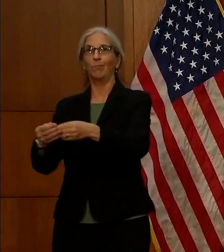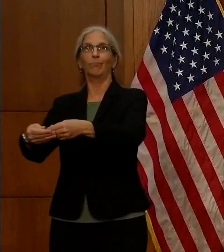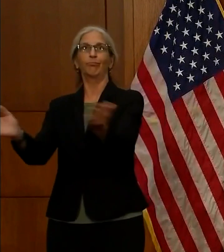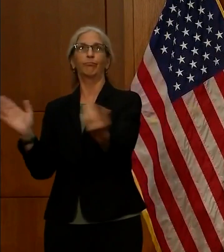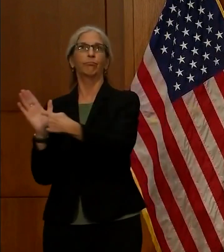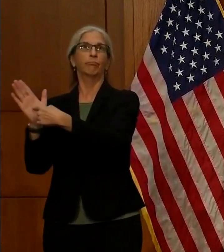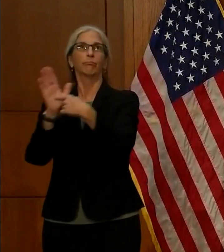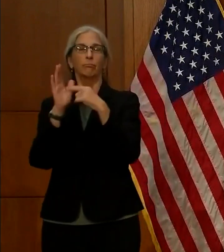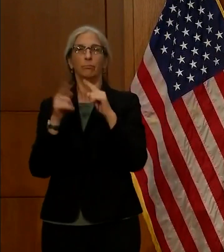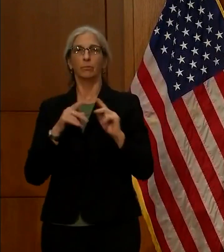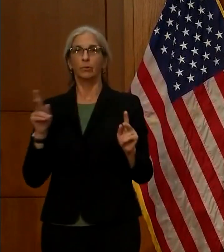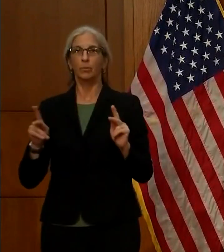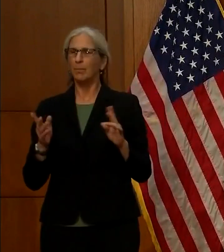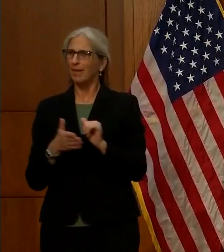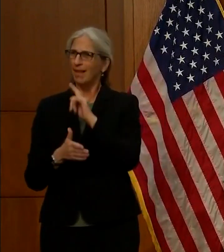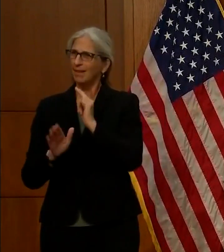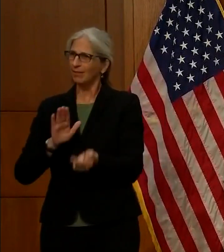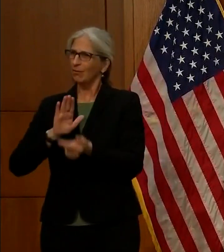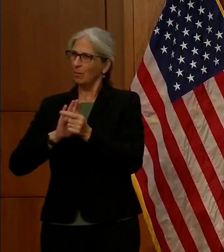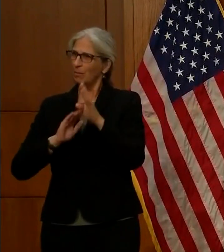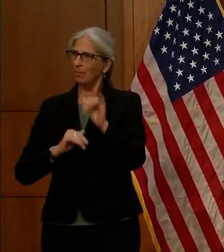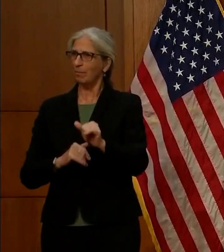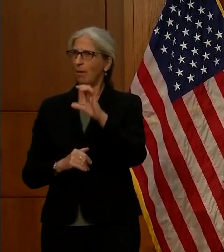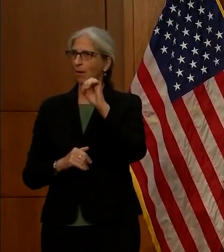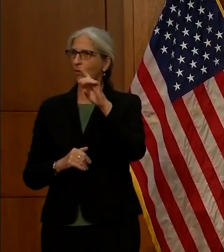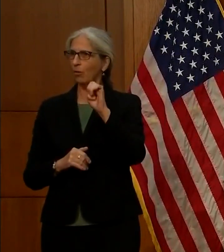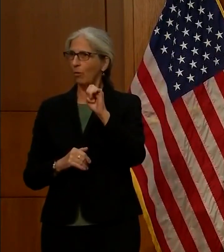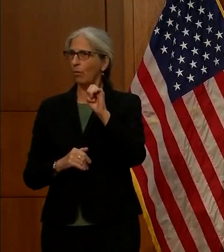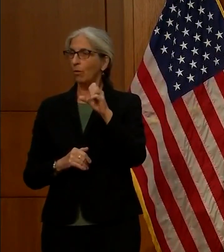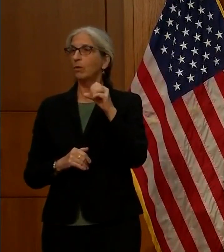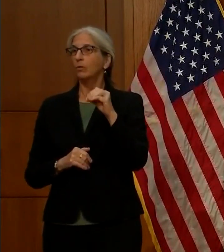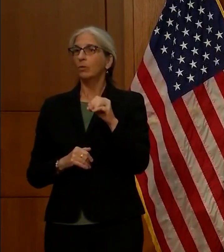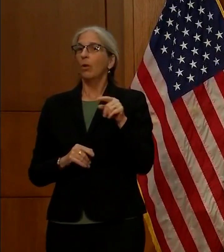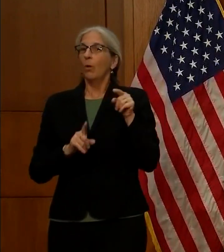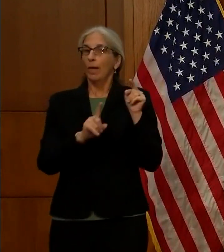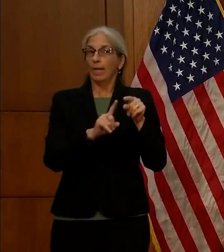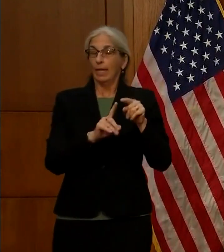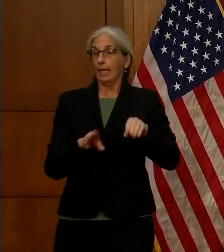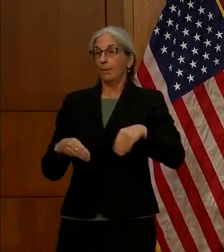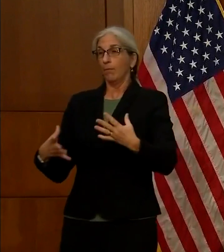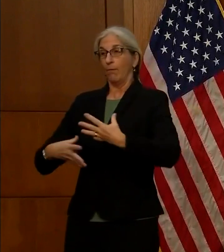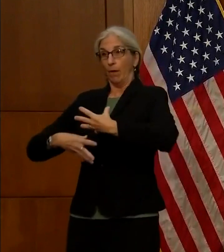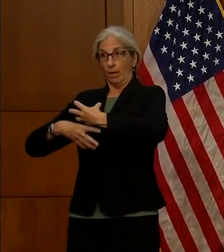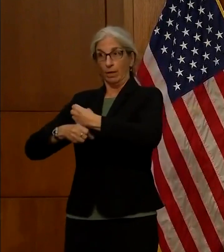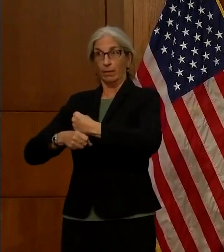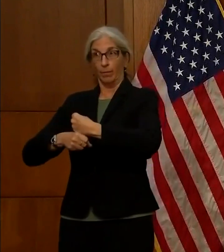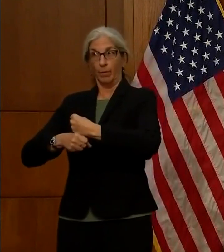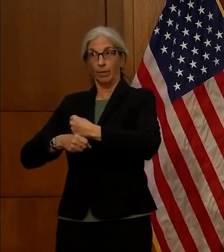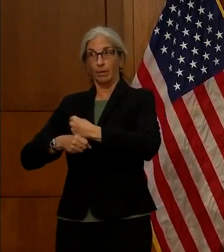PUBLISH IT- YOU KNOW PUBLICLY WHICH WHICH IS A FORBIDDEN BY